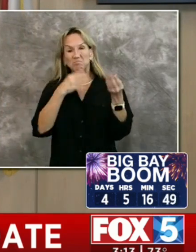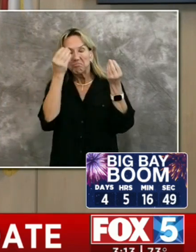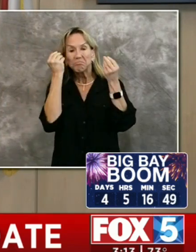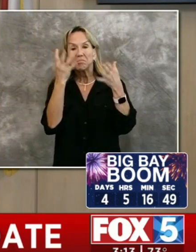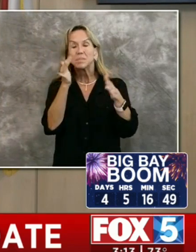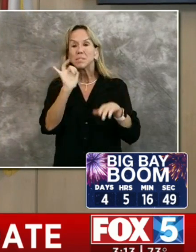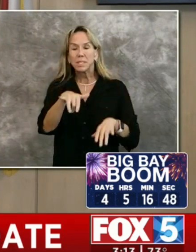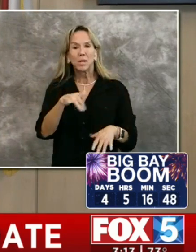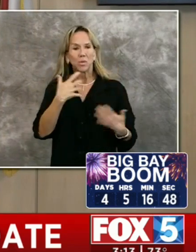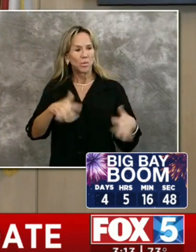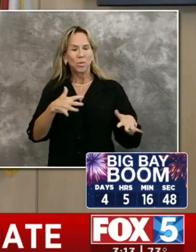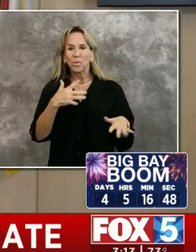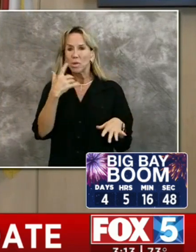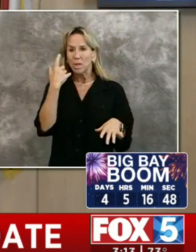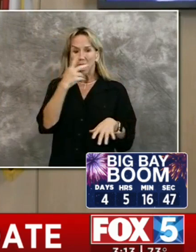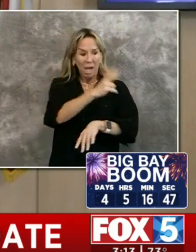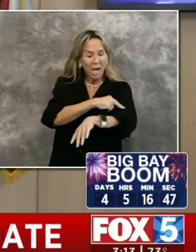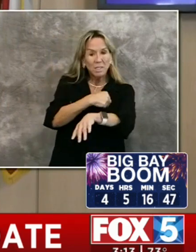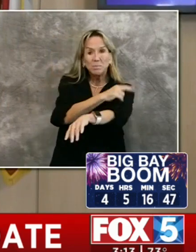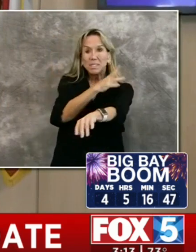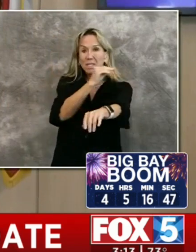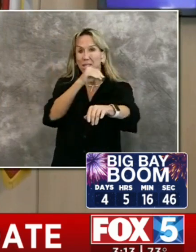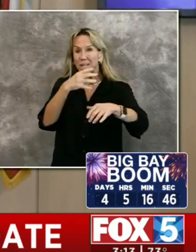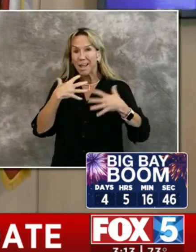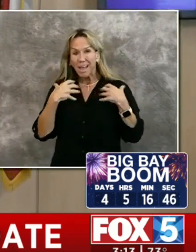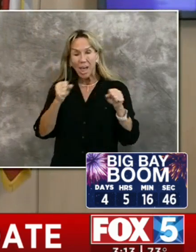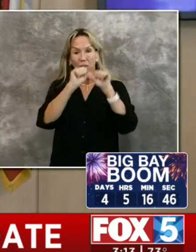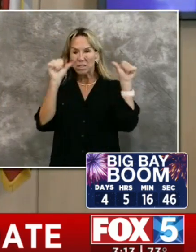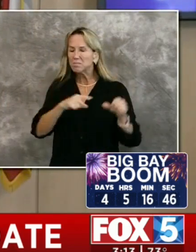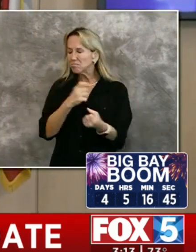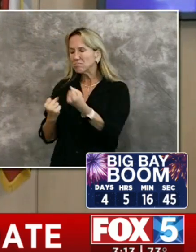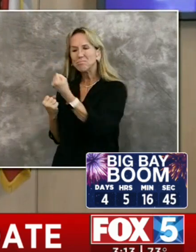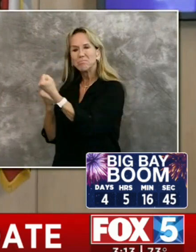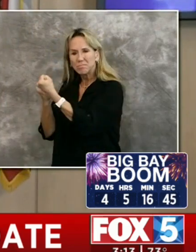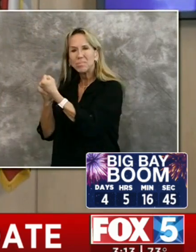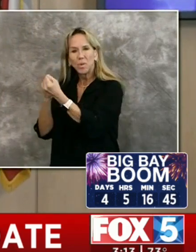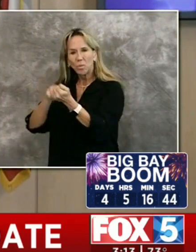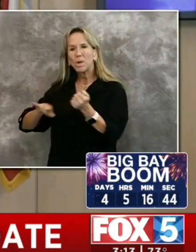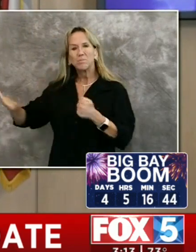COUNTIES. AND I'M HERE TODAY WITH A COUPLE OF MESSAGES.